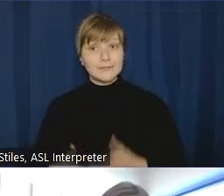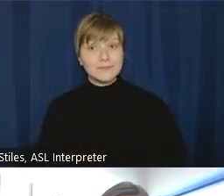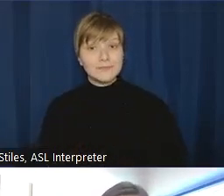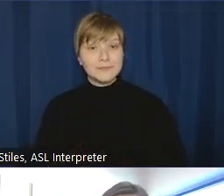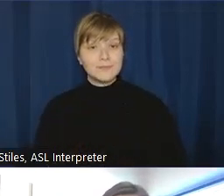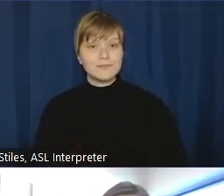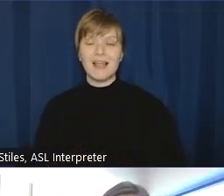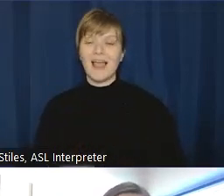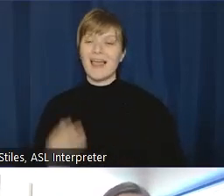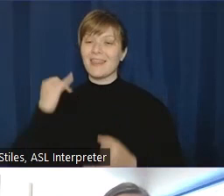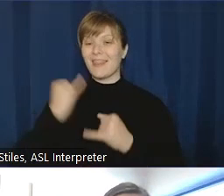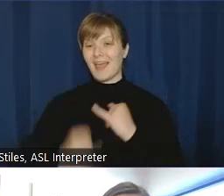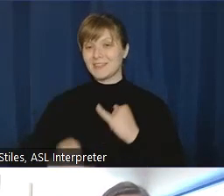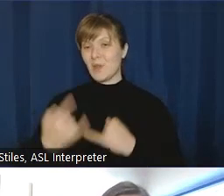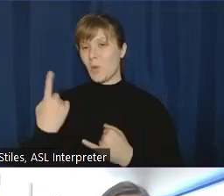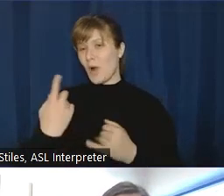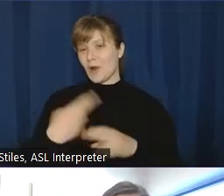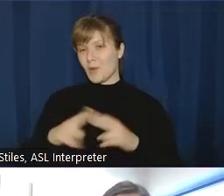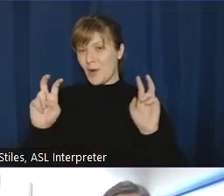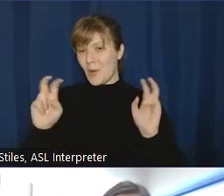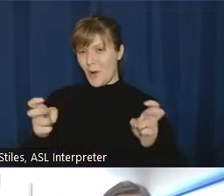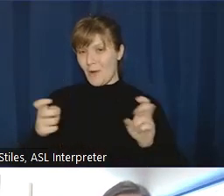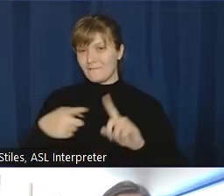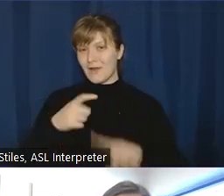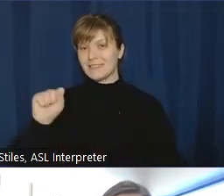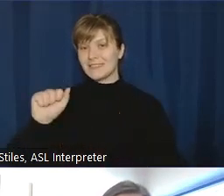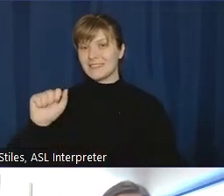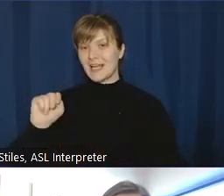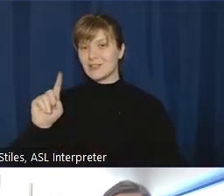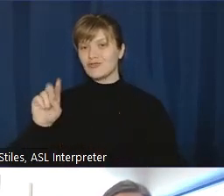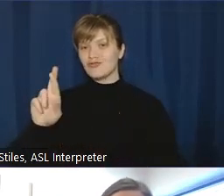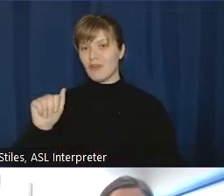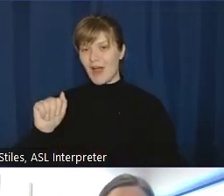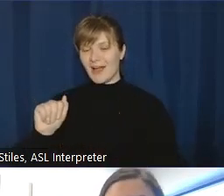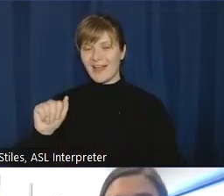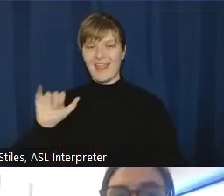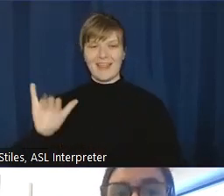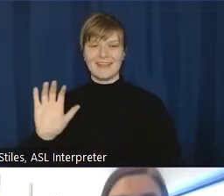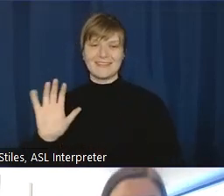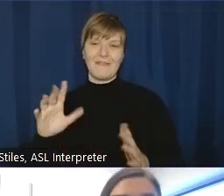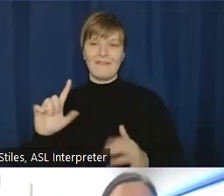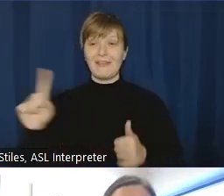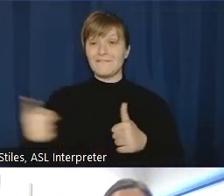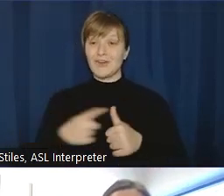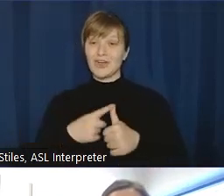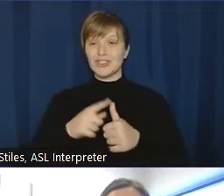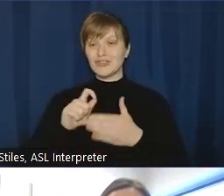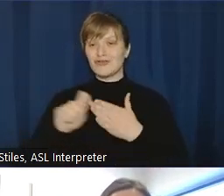Lastly, one quick quote, this is from Sandra, the first rider of this program. "I